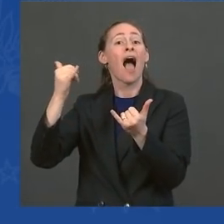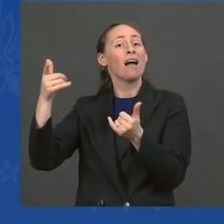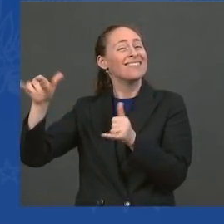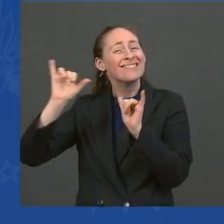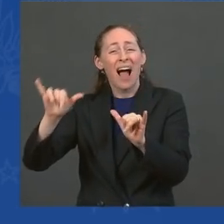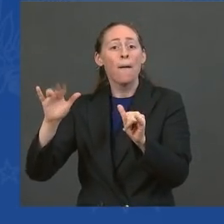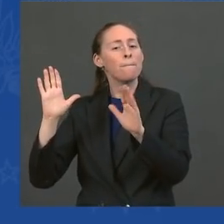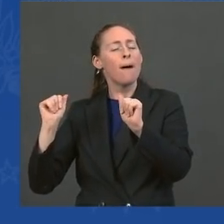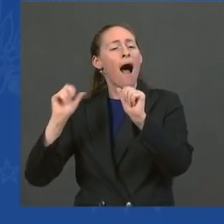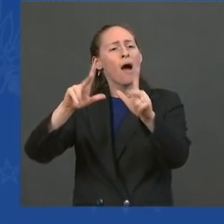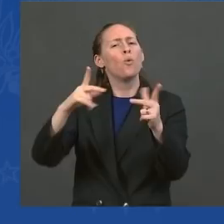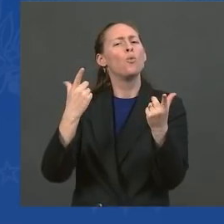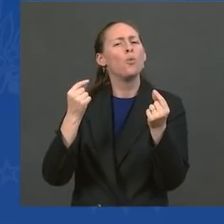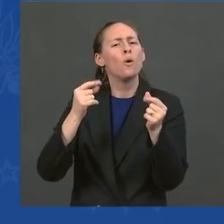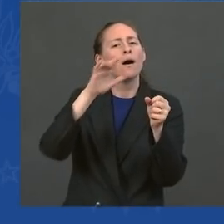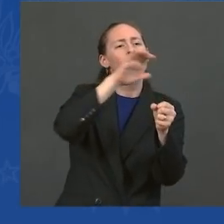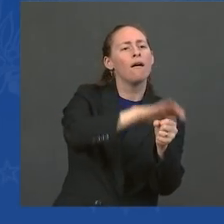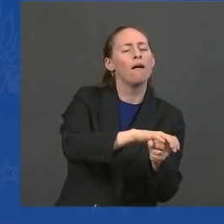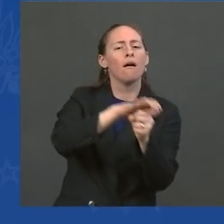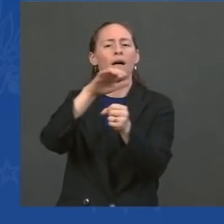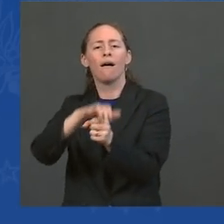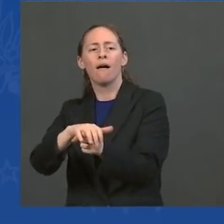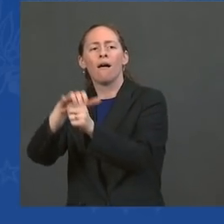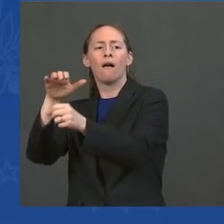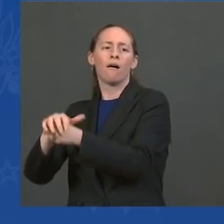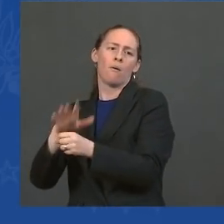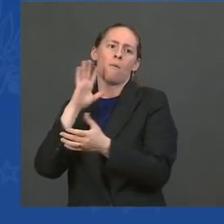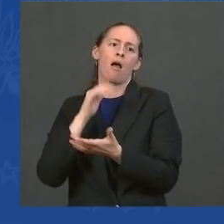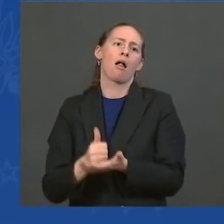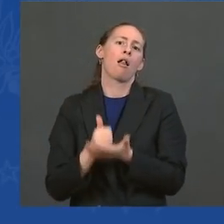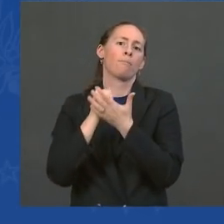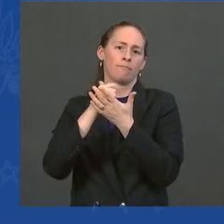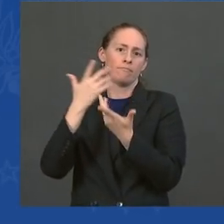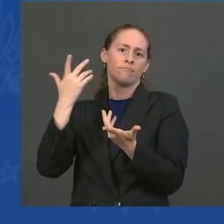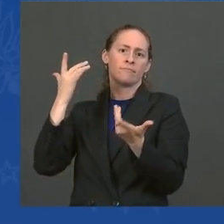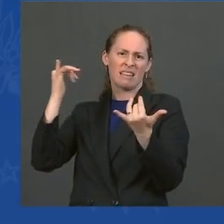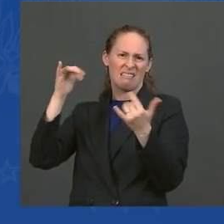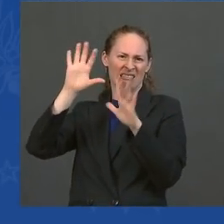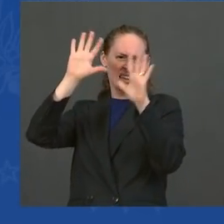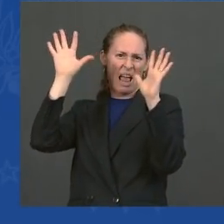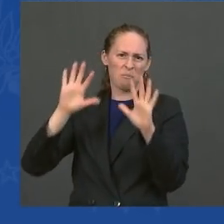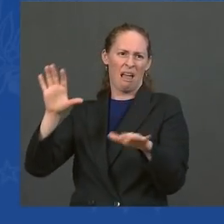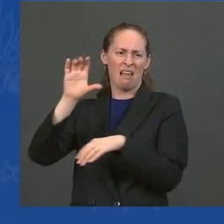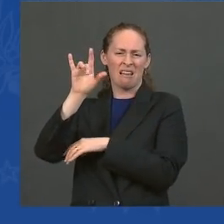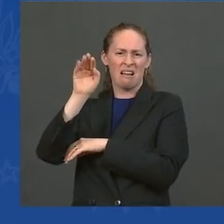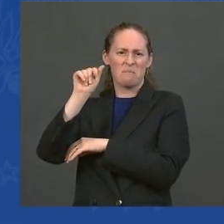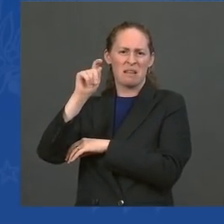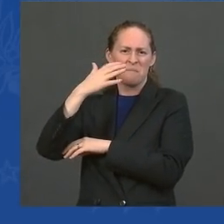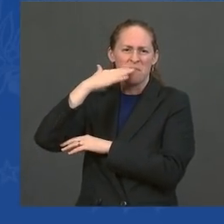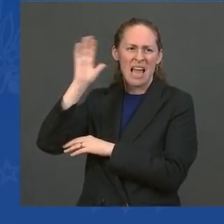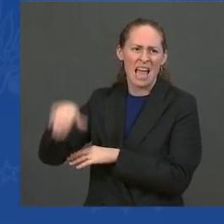It's going to help us meet the moment of the climate crisis and do away with -- you know, it's going to create good jobs and make more economi- --